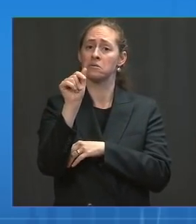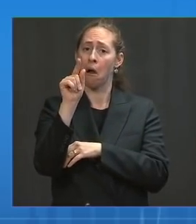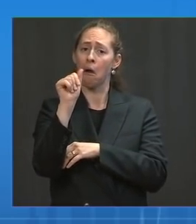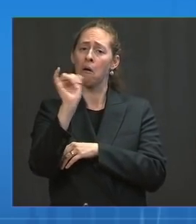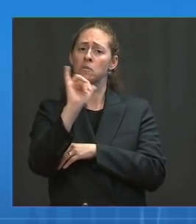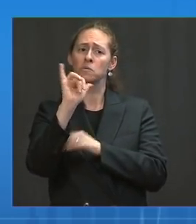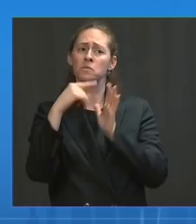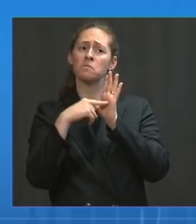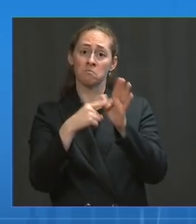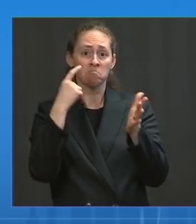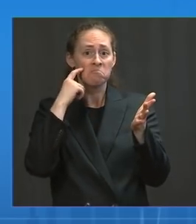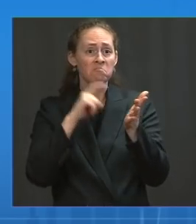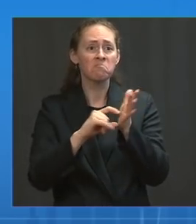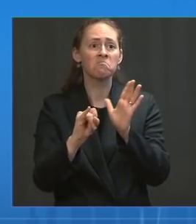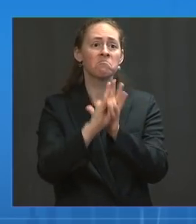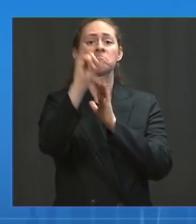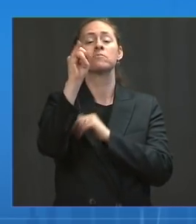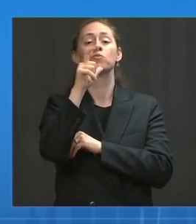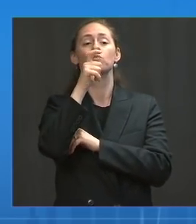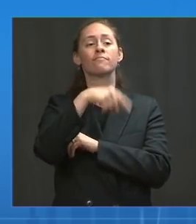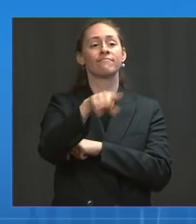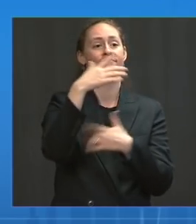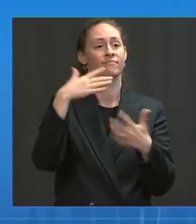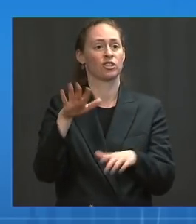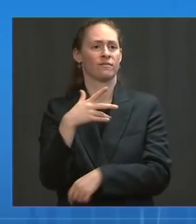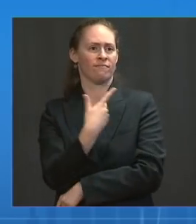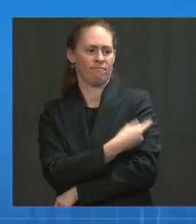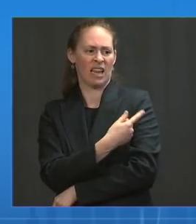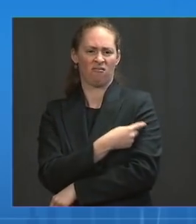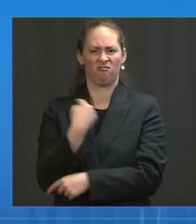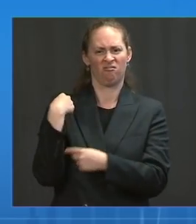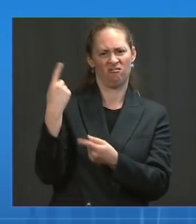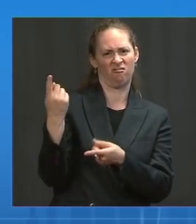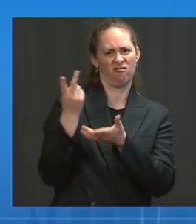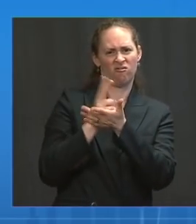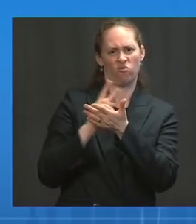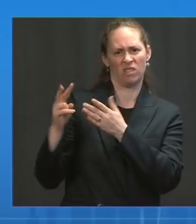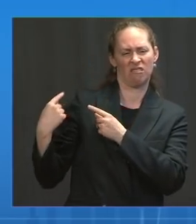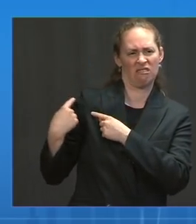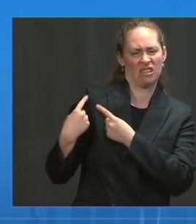receiving vaccines over the past two weeks identified as people of color.